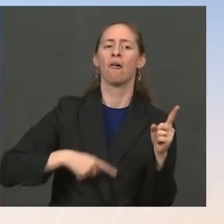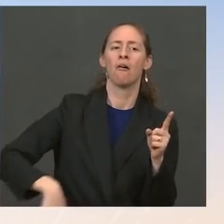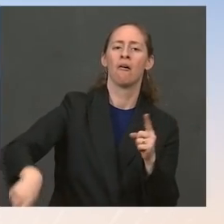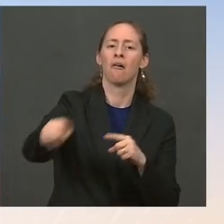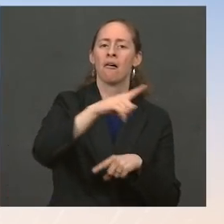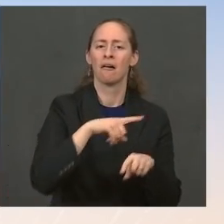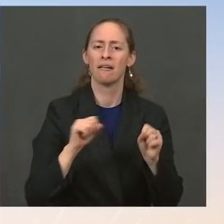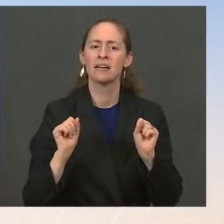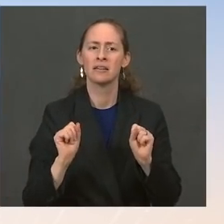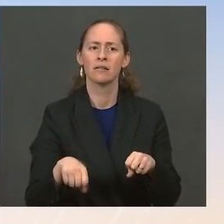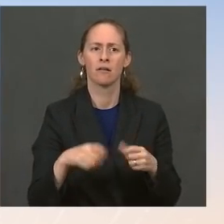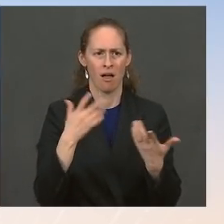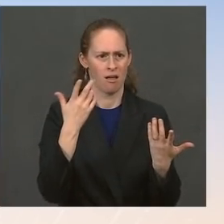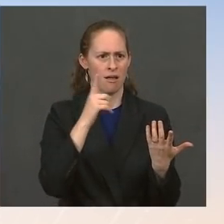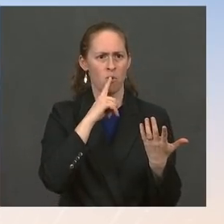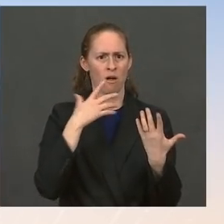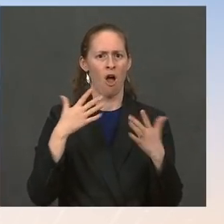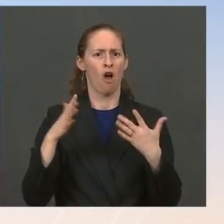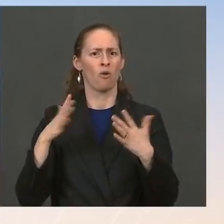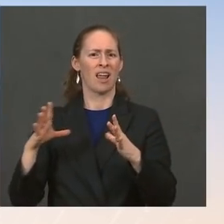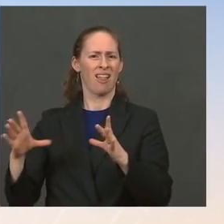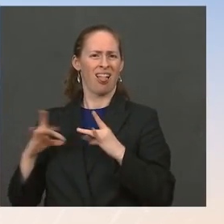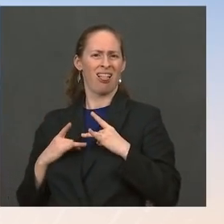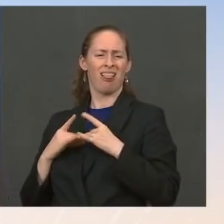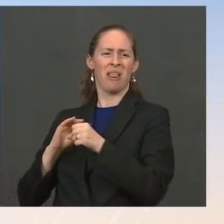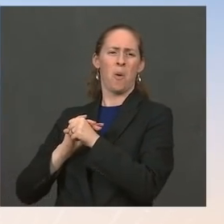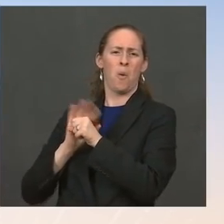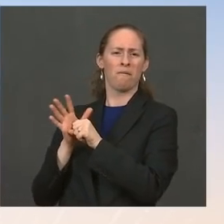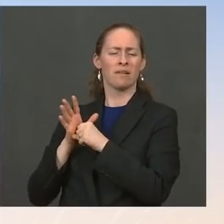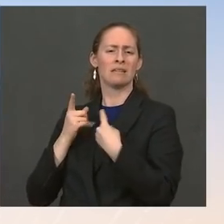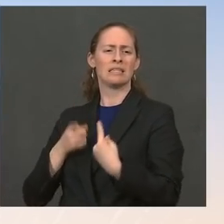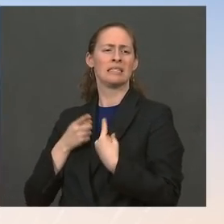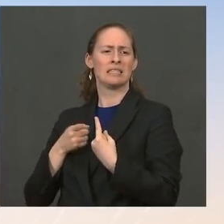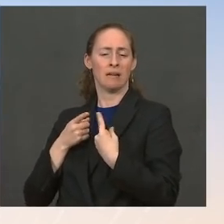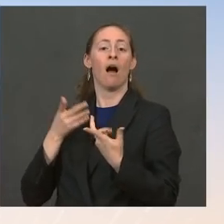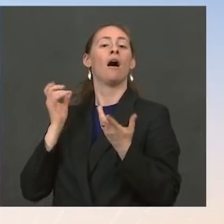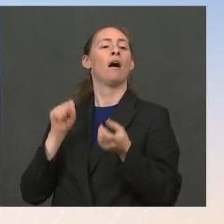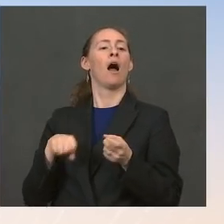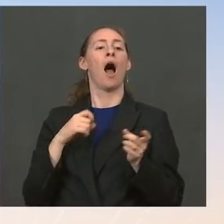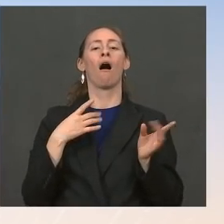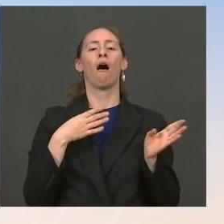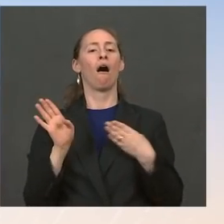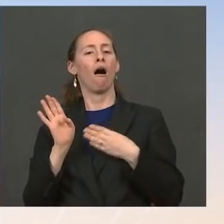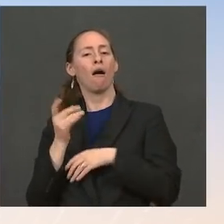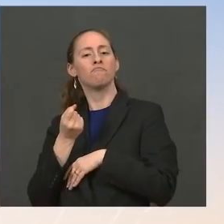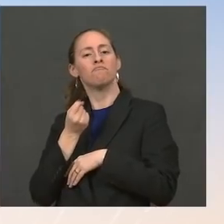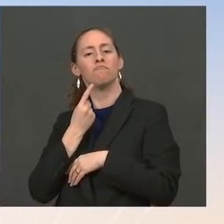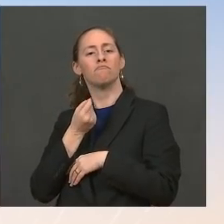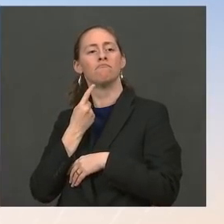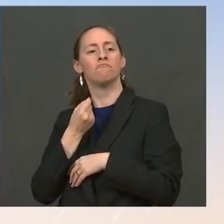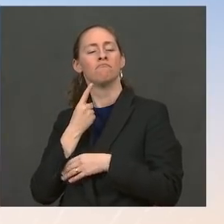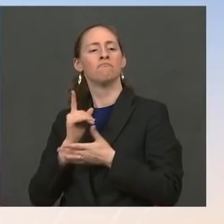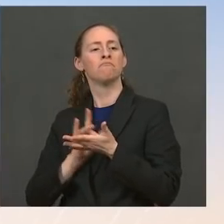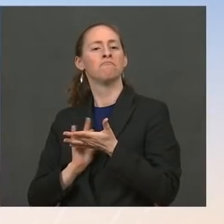And I think this falls into the category -- falls into the -- falls into our expansive effort to fight the pandemic,